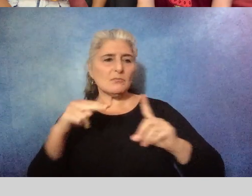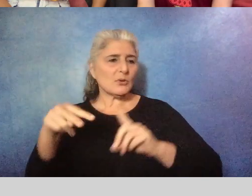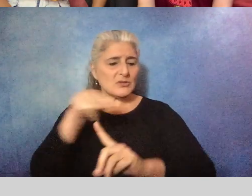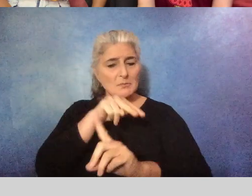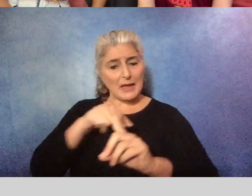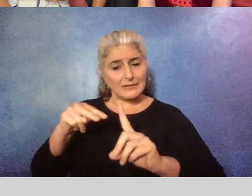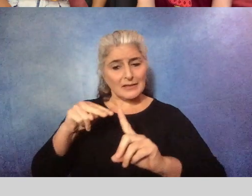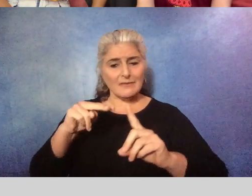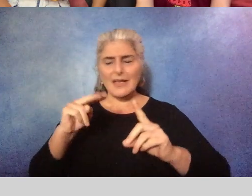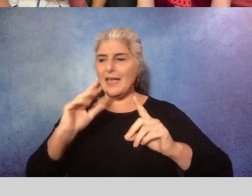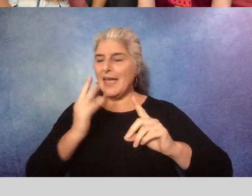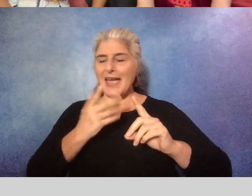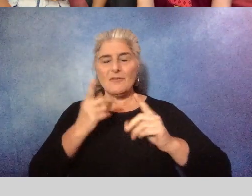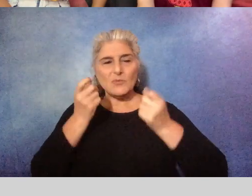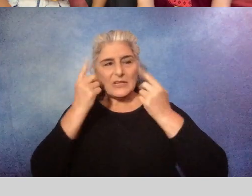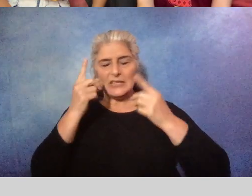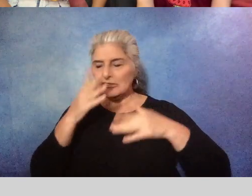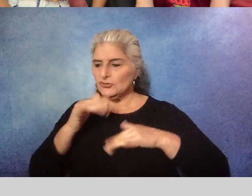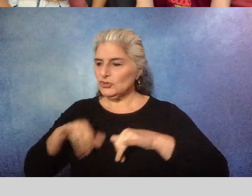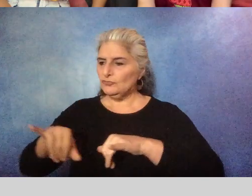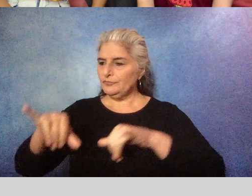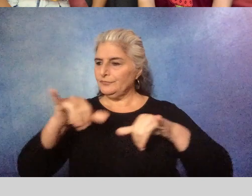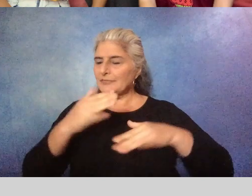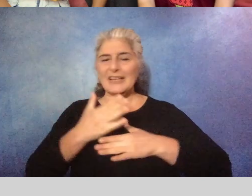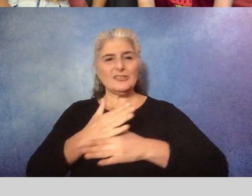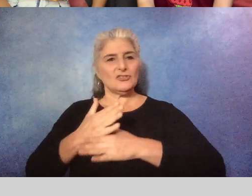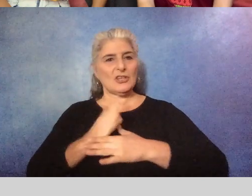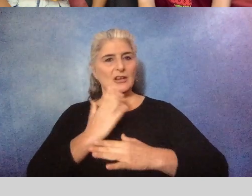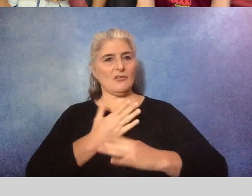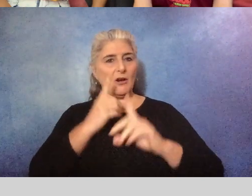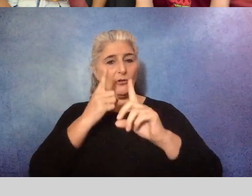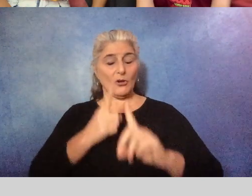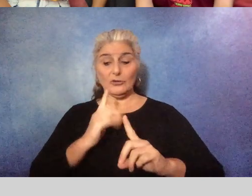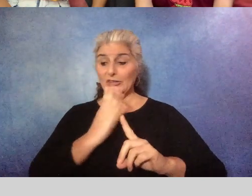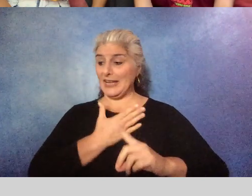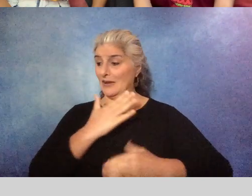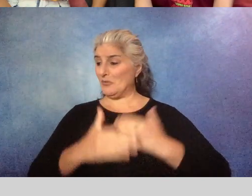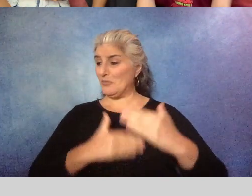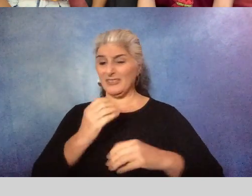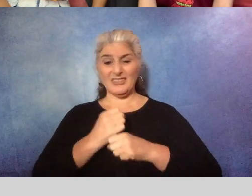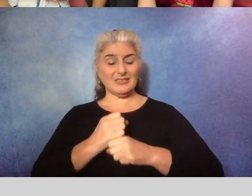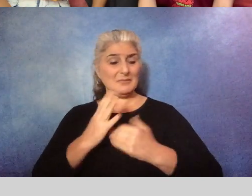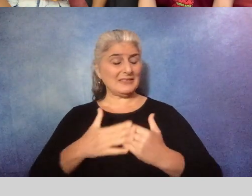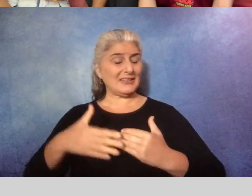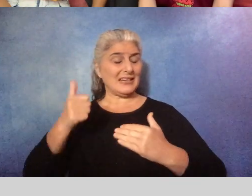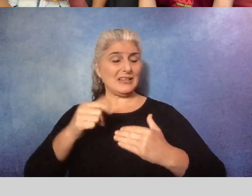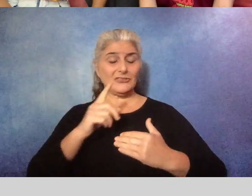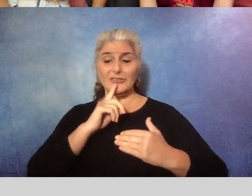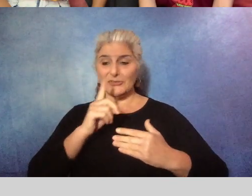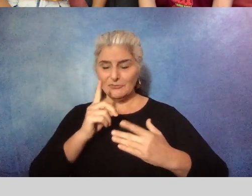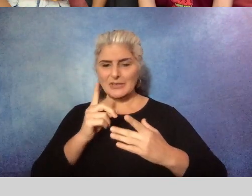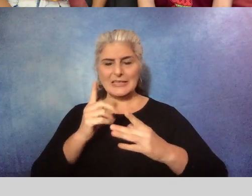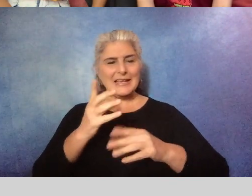up with better strategies for the project. And our process makes it easier to get a constant feedback